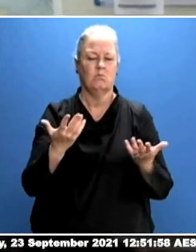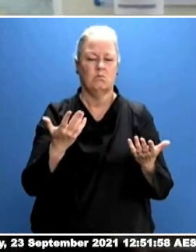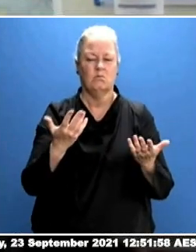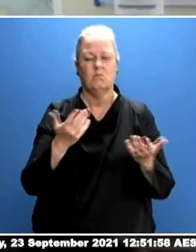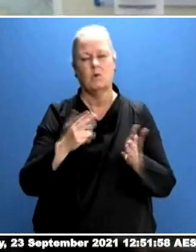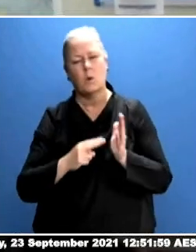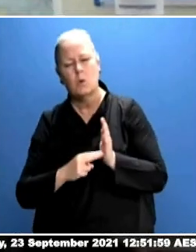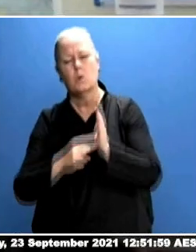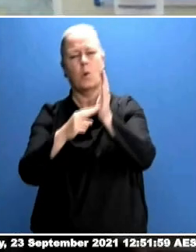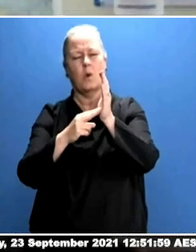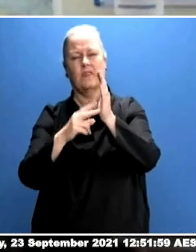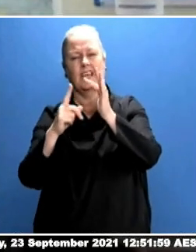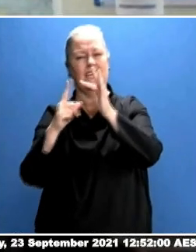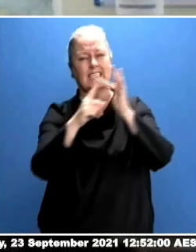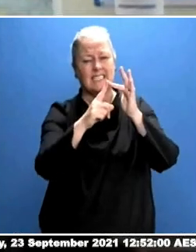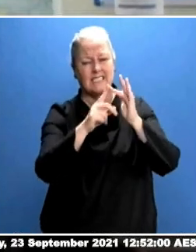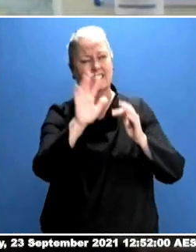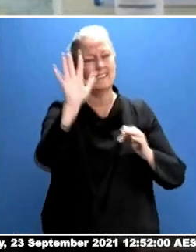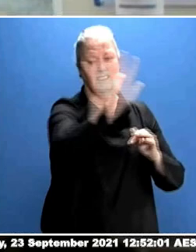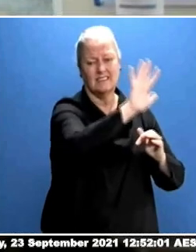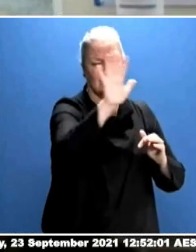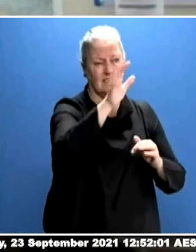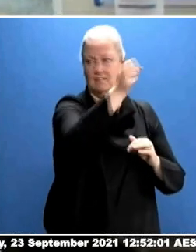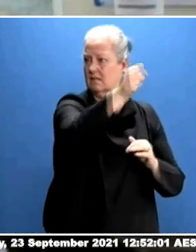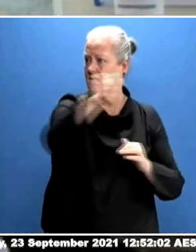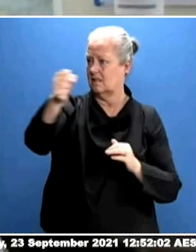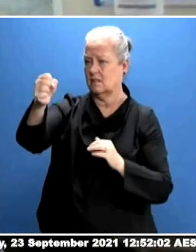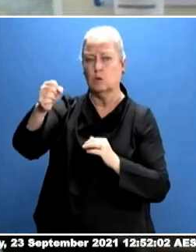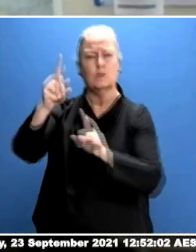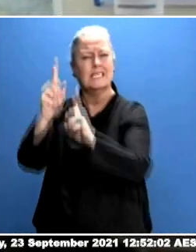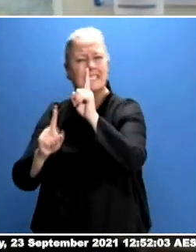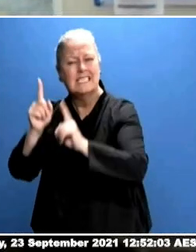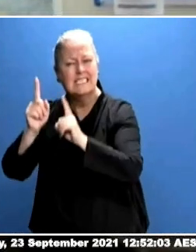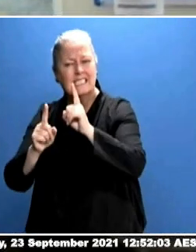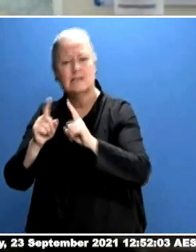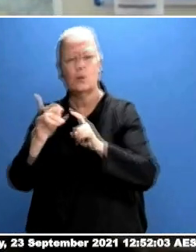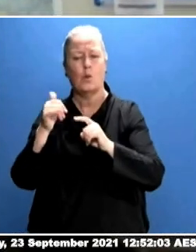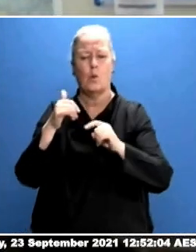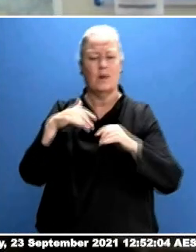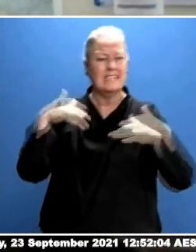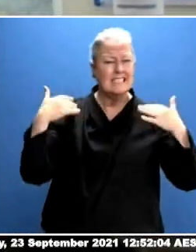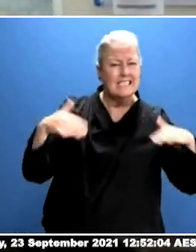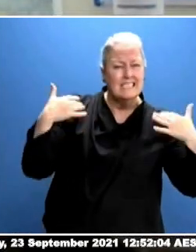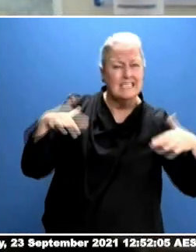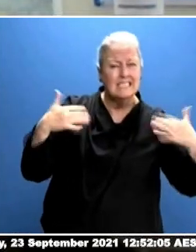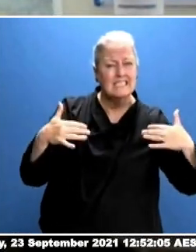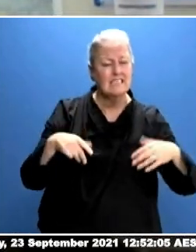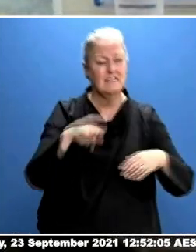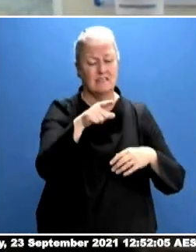and kids from other areas of Arnhem Land, or Tanami Desert ending up in residential